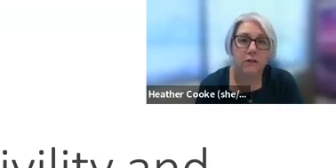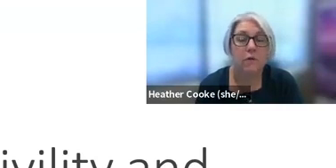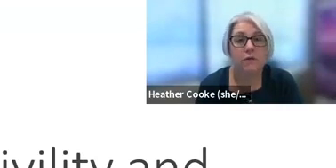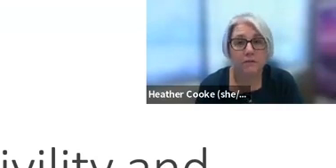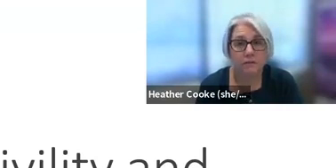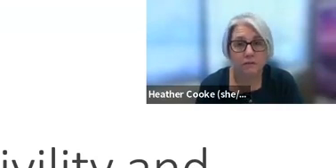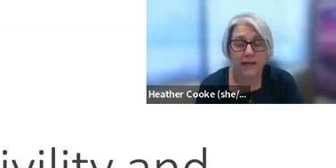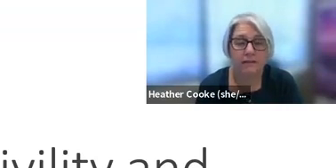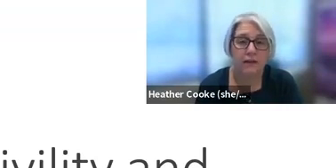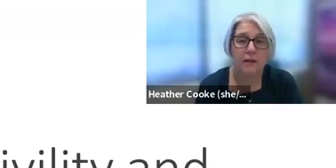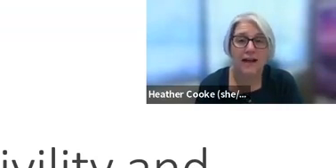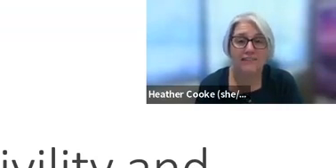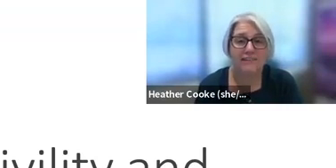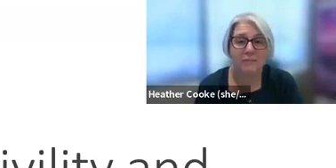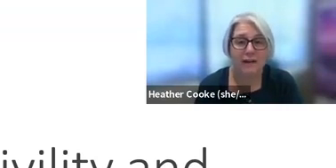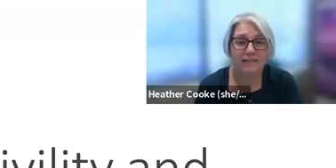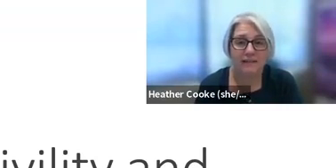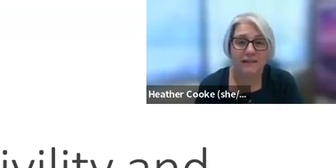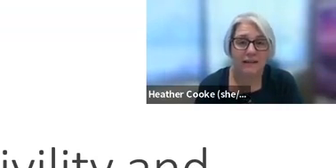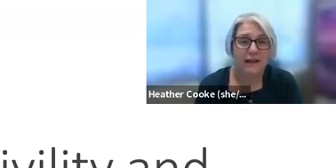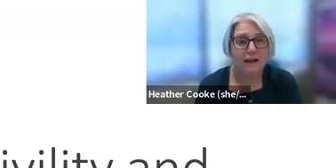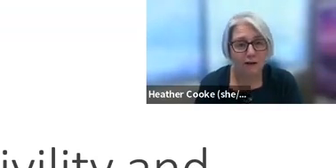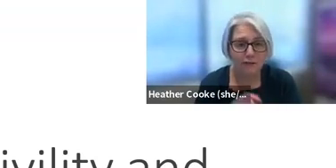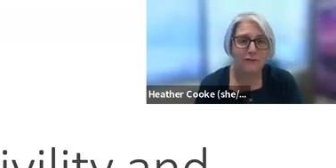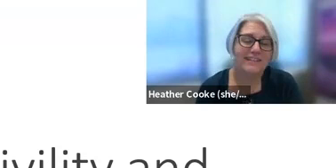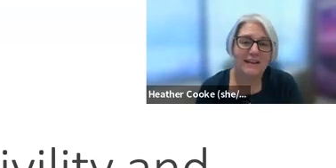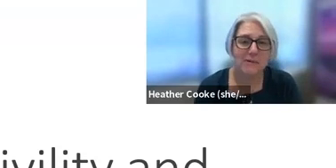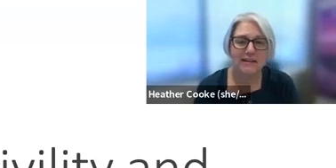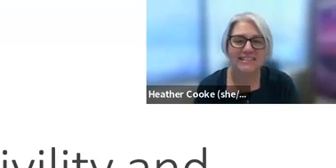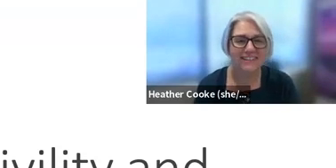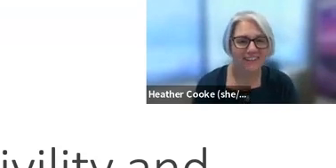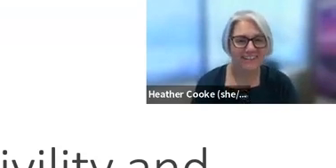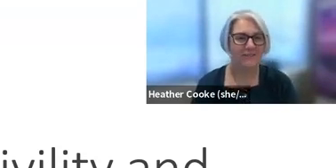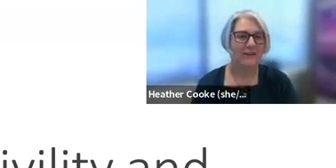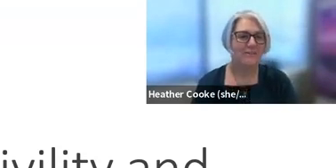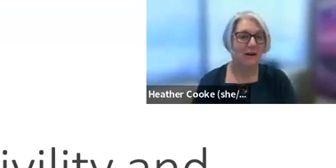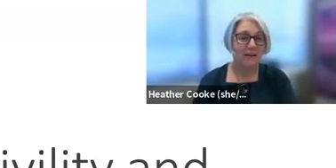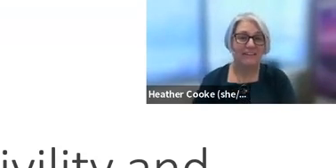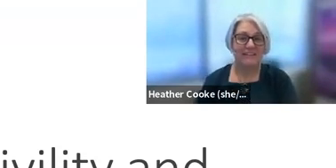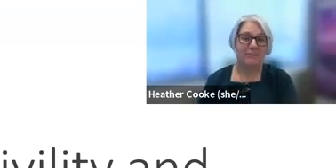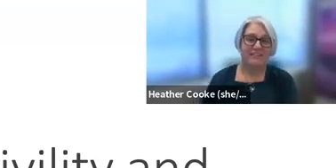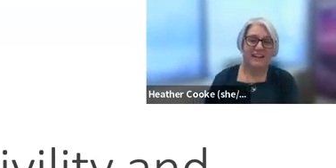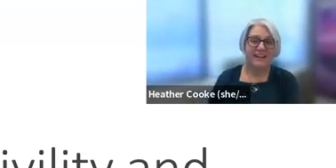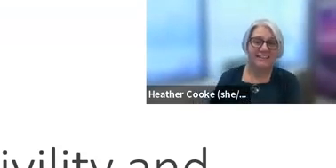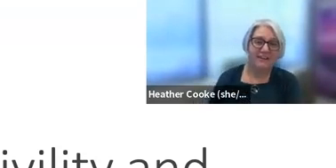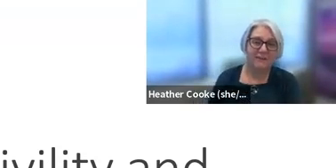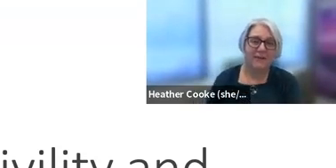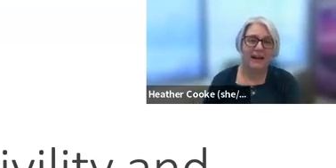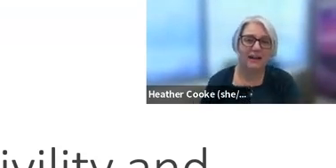owners of those lands, past and present. And I also want to take a moment to acknowledge the work of my colleagues on this